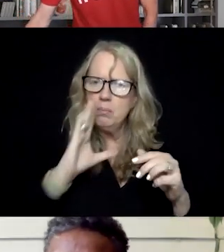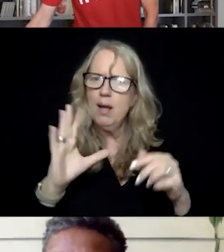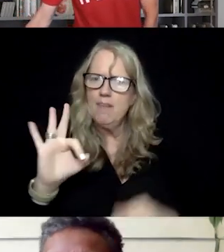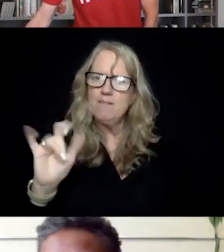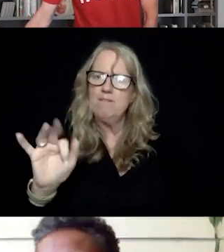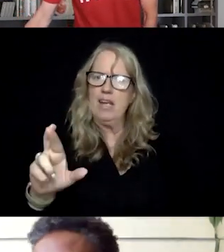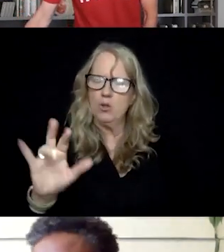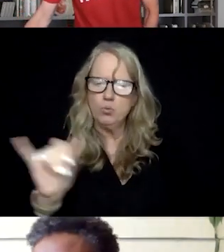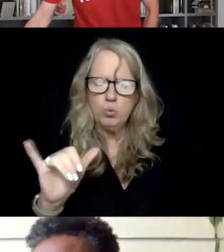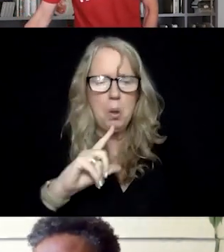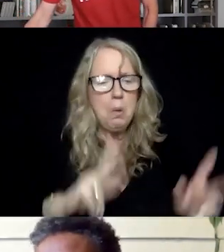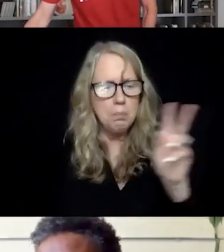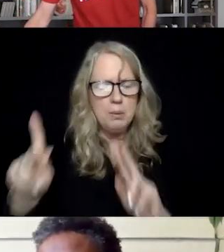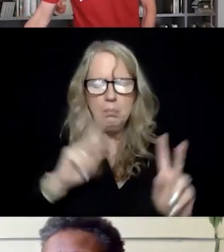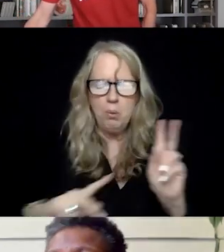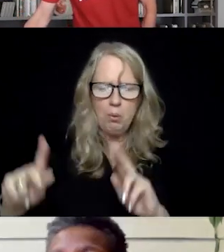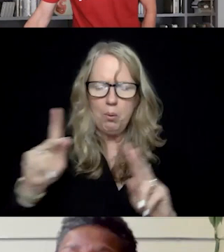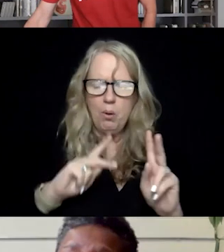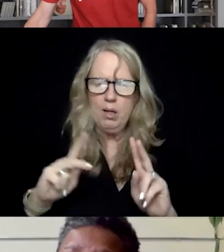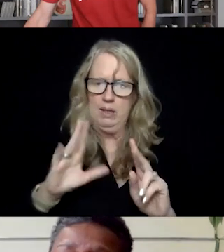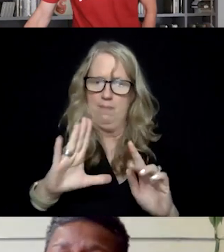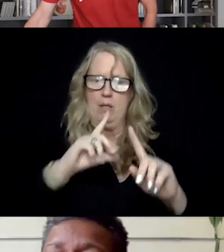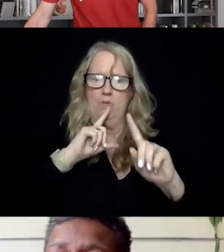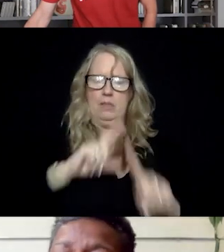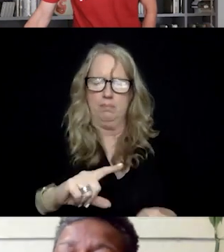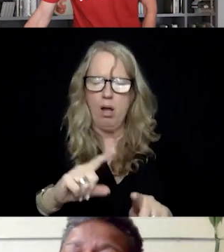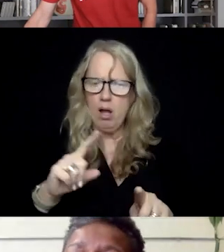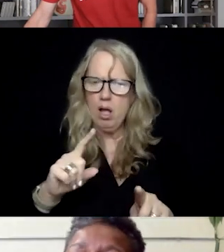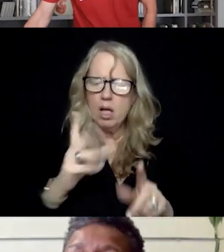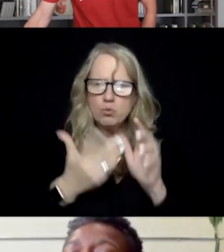PEOPLE ARE TREATED AND THE RESPONSES ARE DONE IN THE MOST LEAST